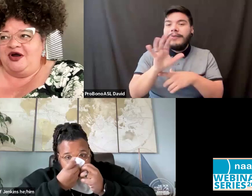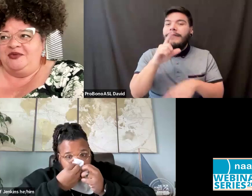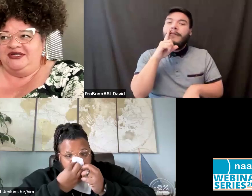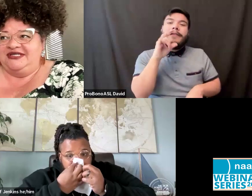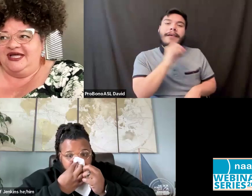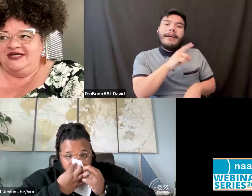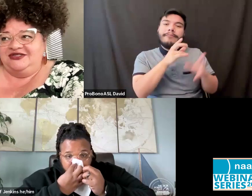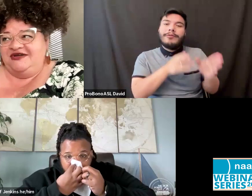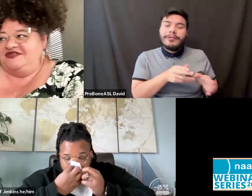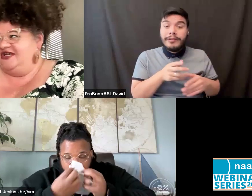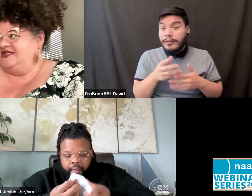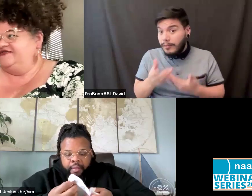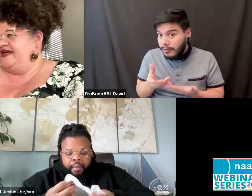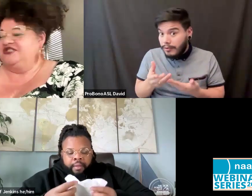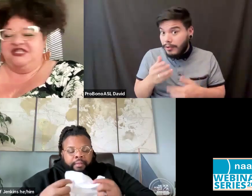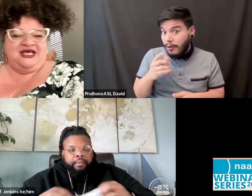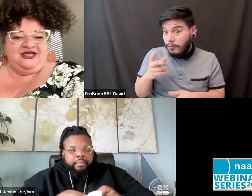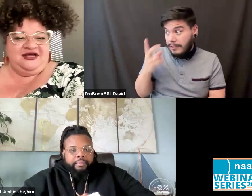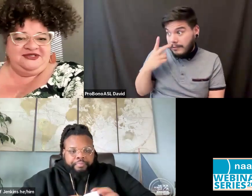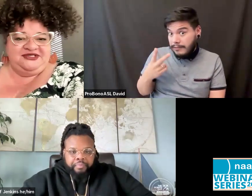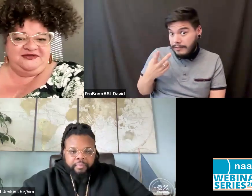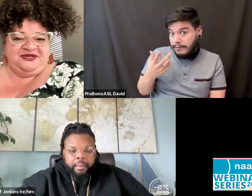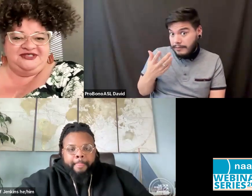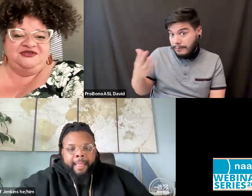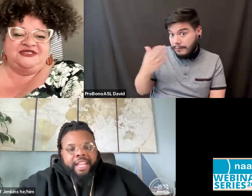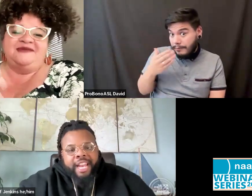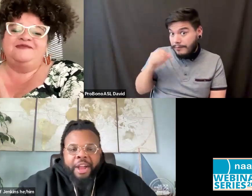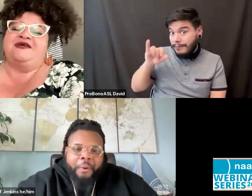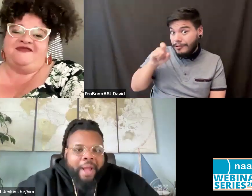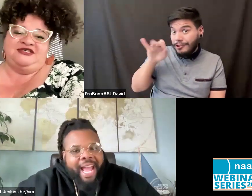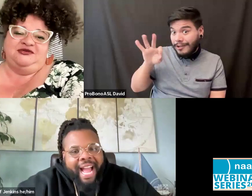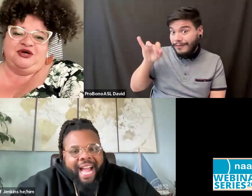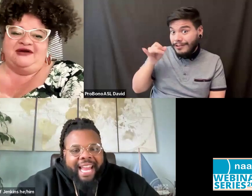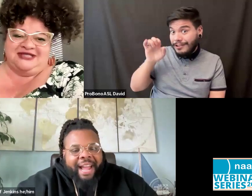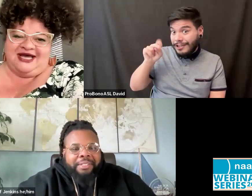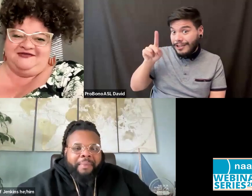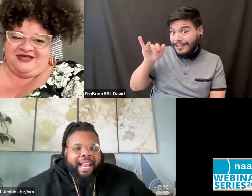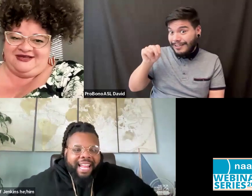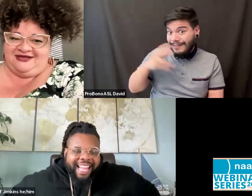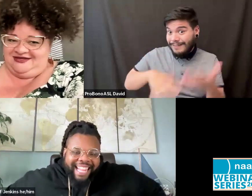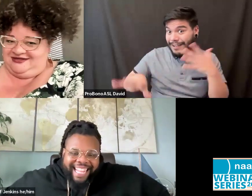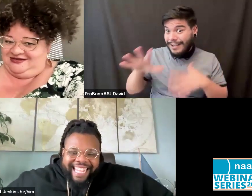are we going to see like a Jeff Jenkins fashion line coming soon? Because you didn't know what that was?